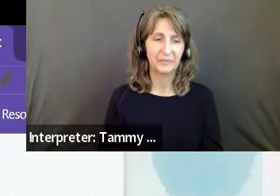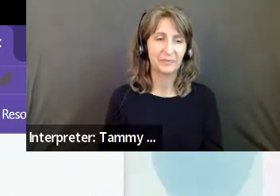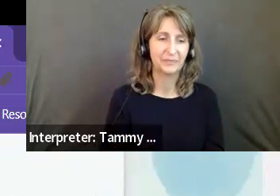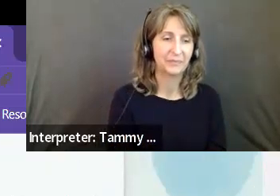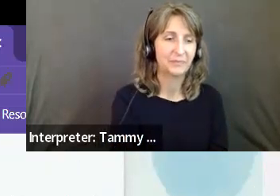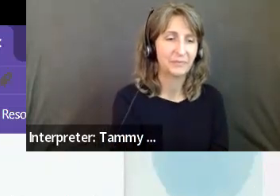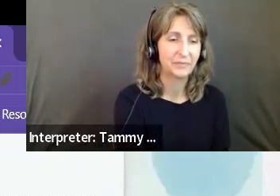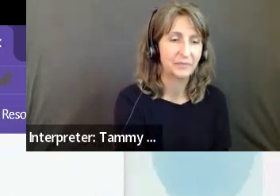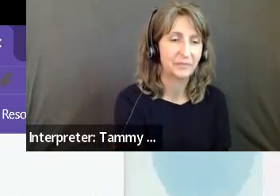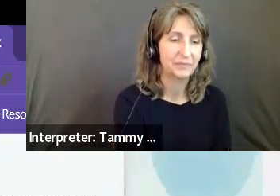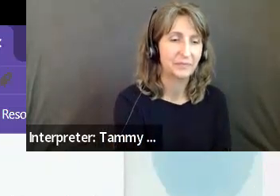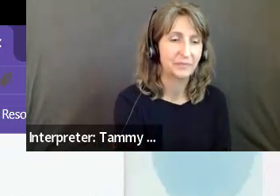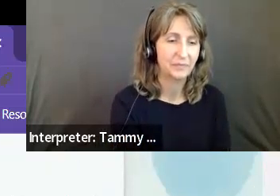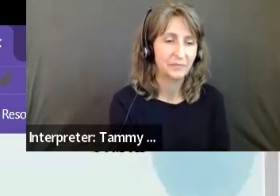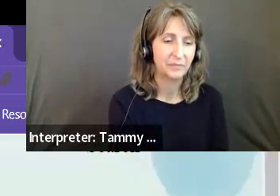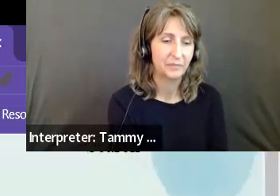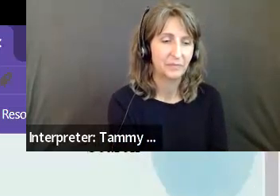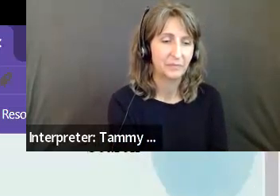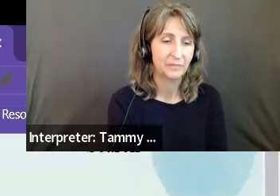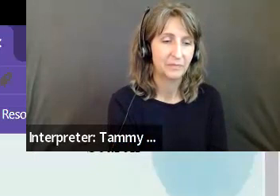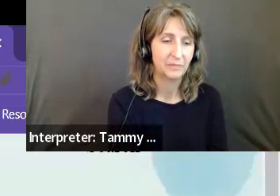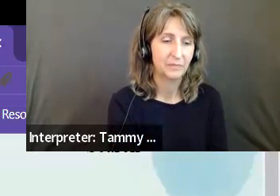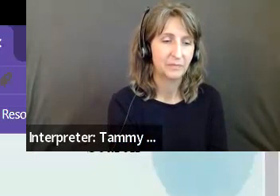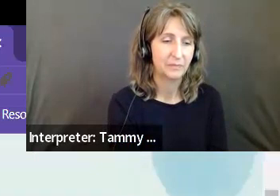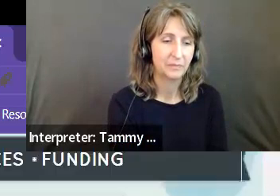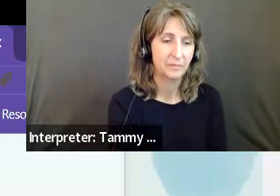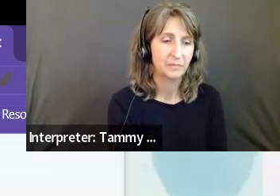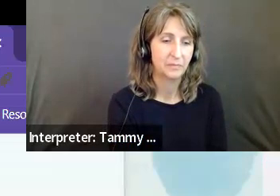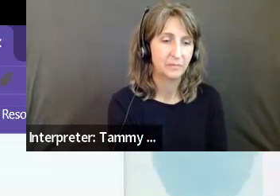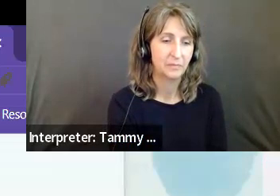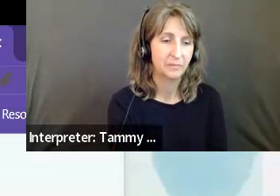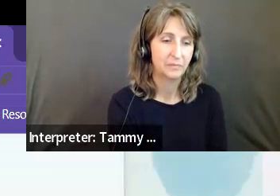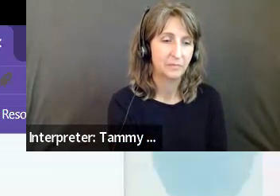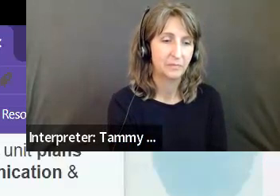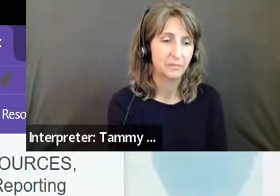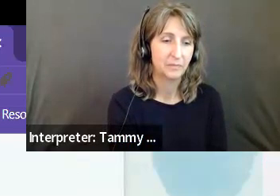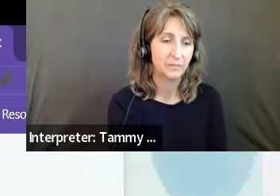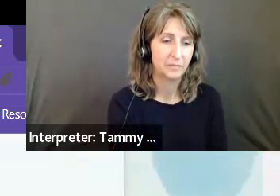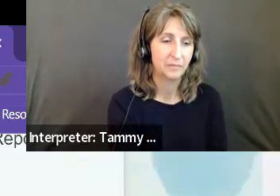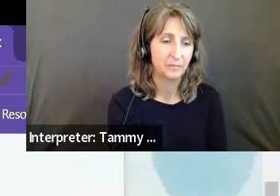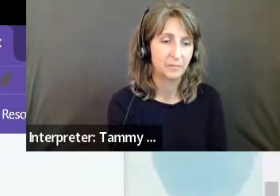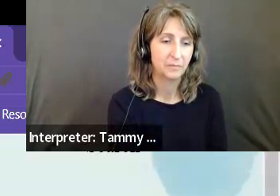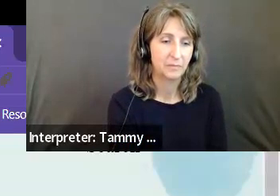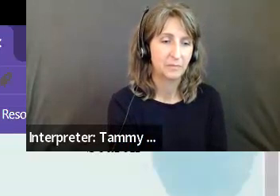It might be on the second page.